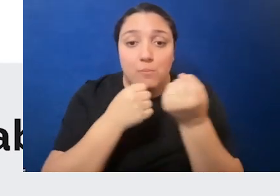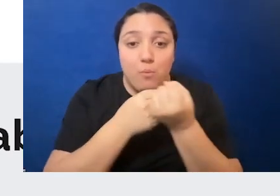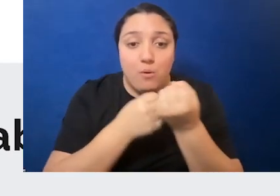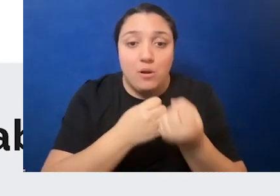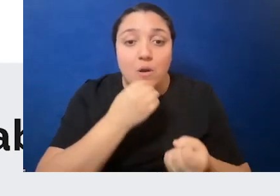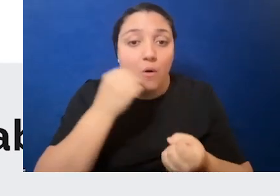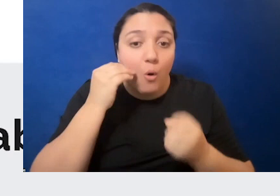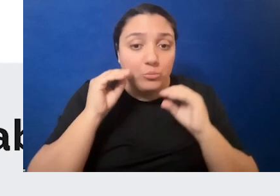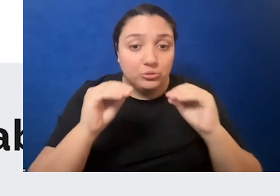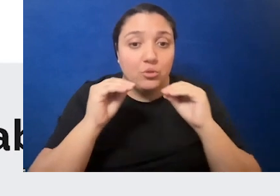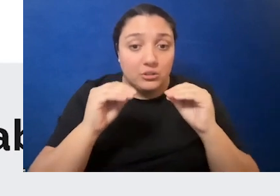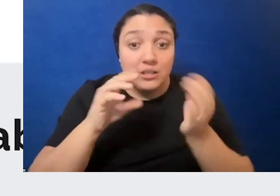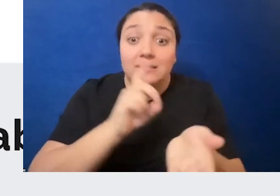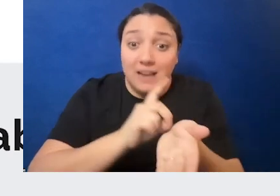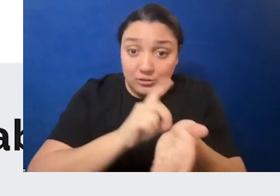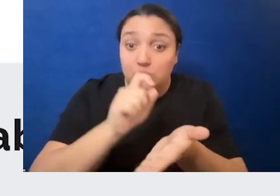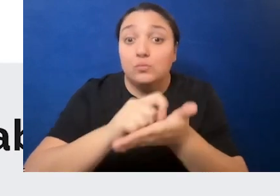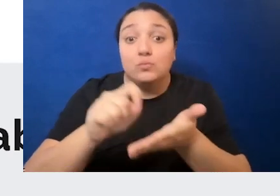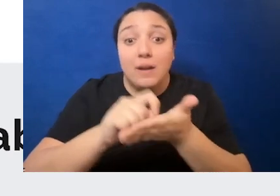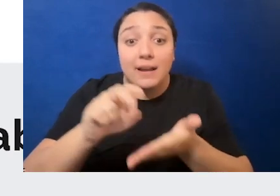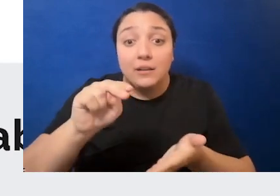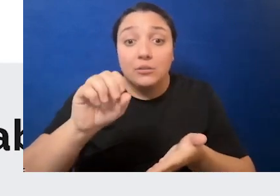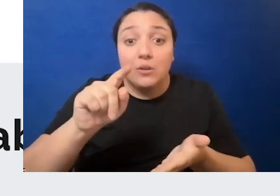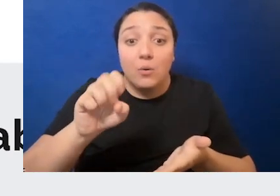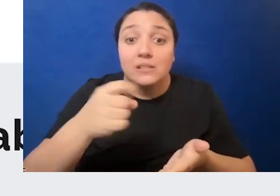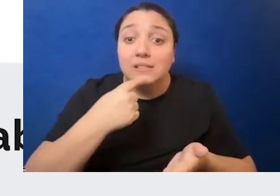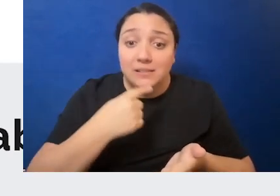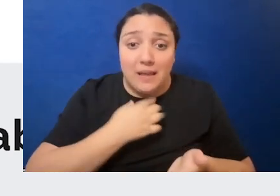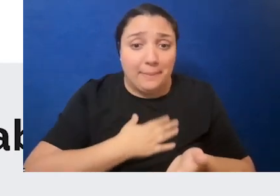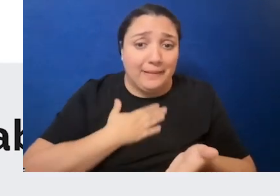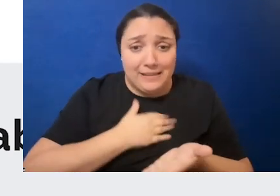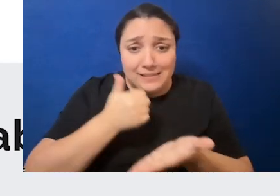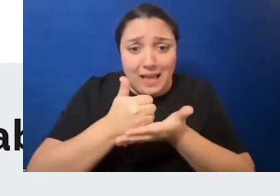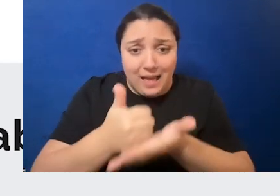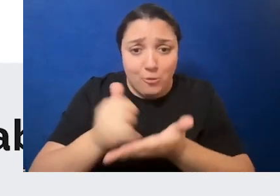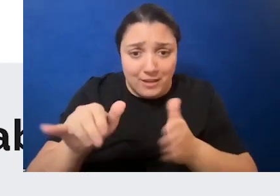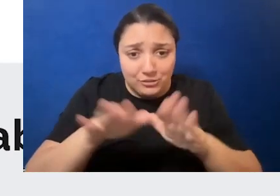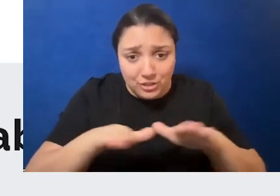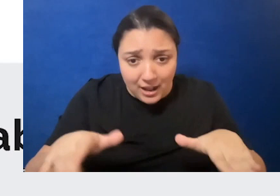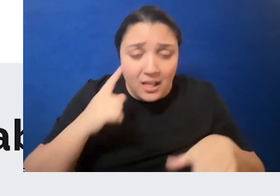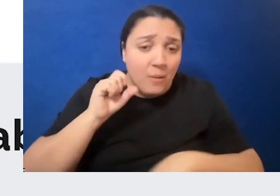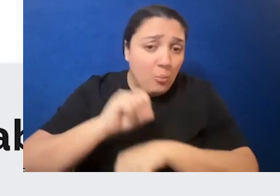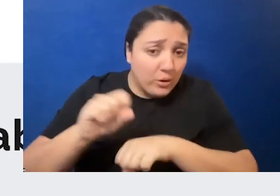GETTING FOR THE HOME INSTRUCTION OR ONLINE WORK. THE DOCTORS ARE WRITING NOTES PLEASE CAN YOU HELP THIS CHILD.